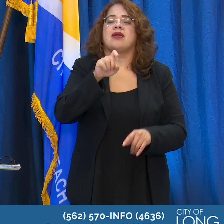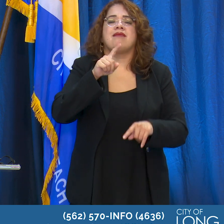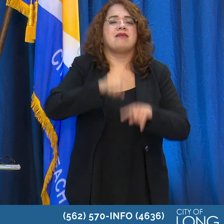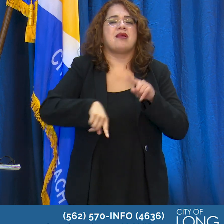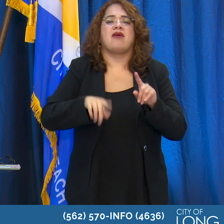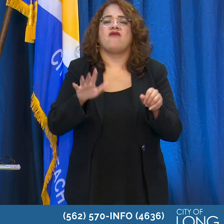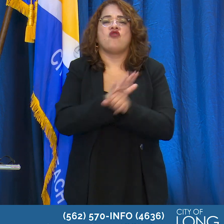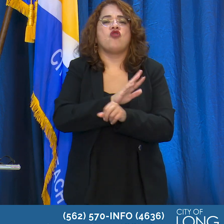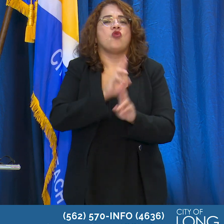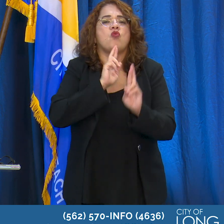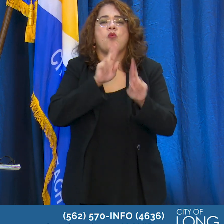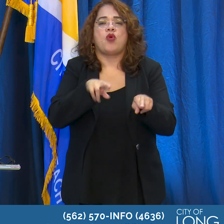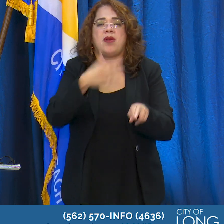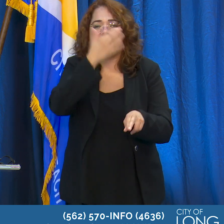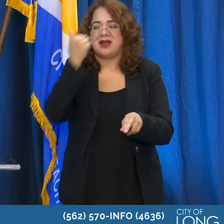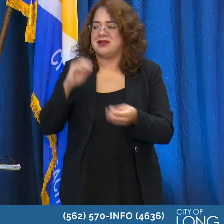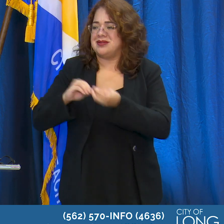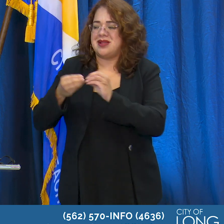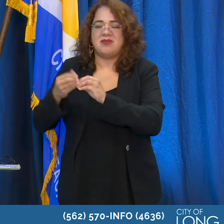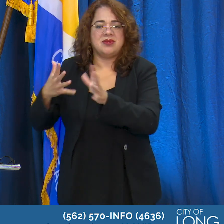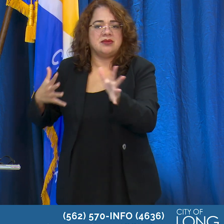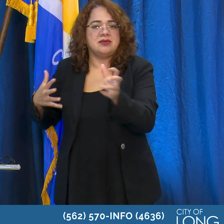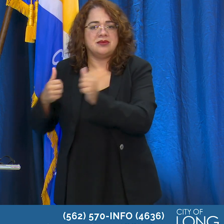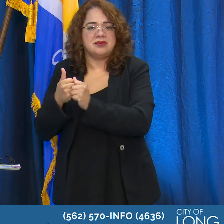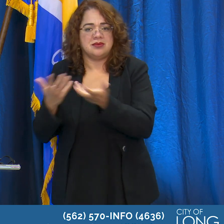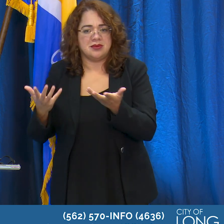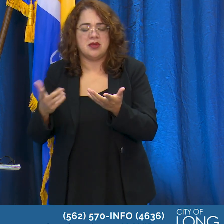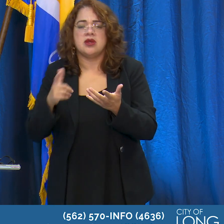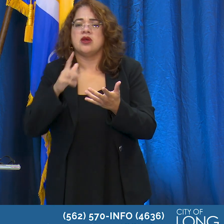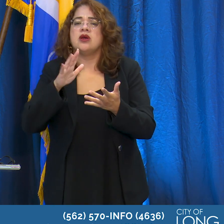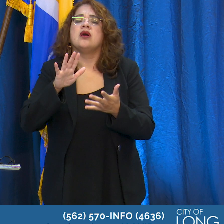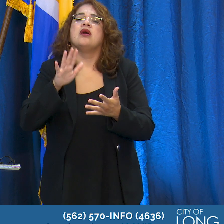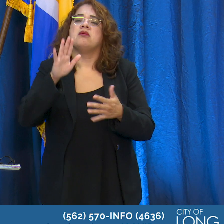and we don't want people to focus specifically on it. It is above 10 percent